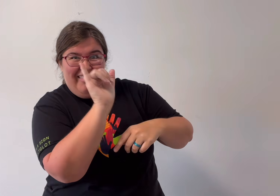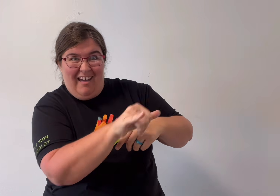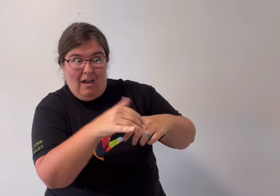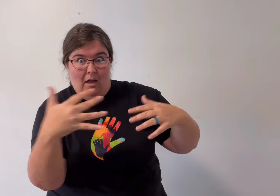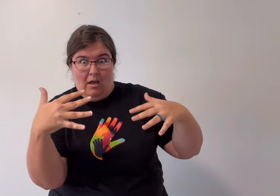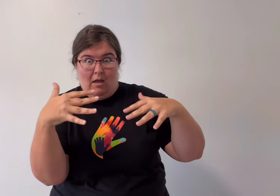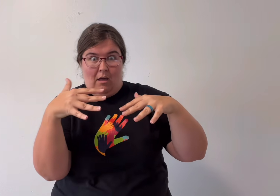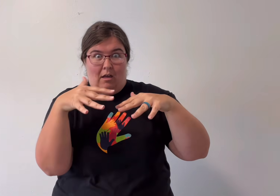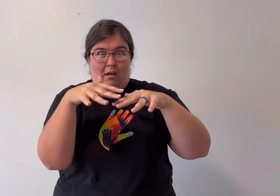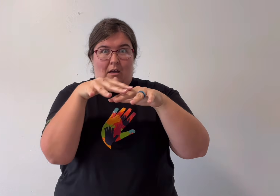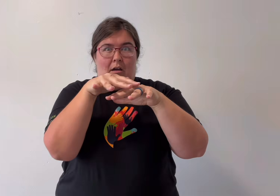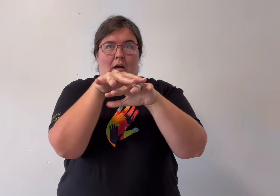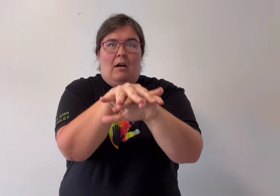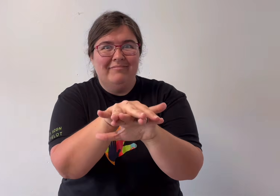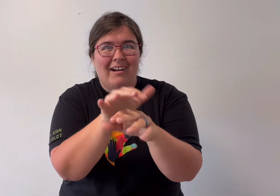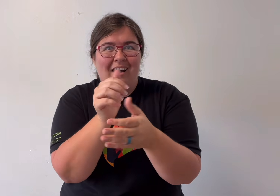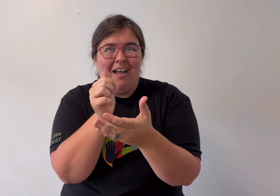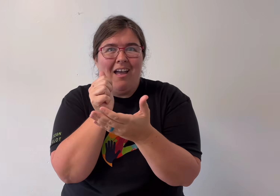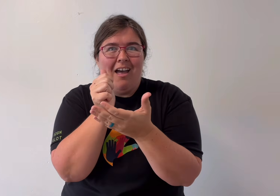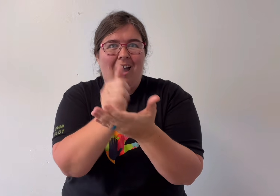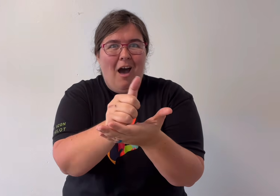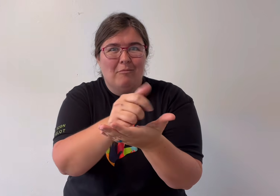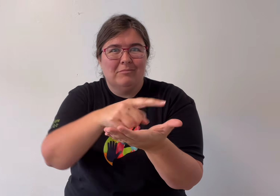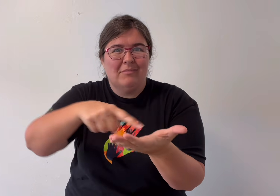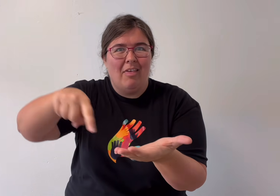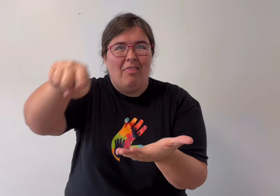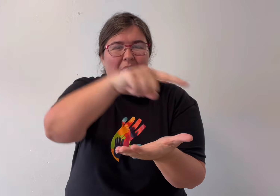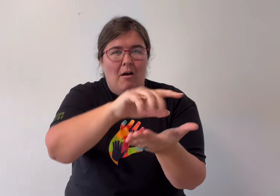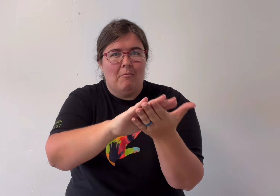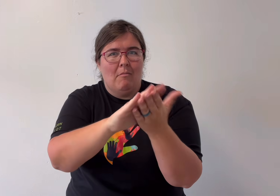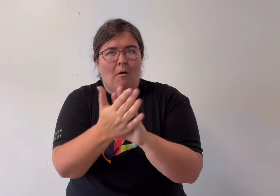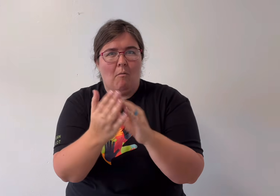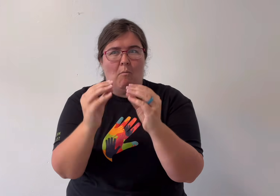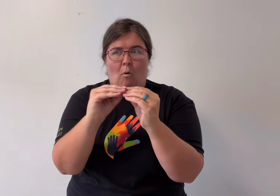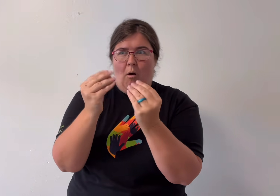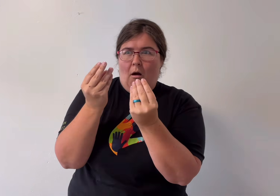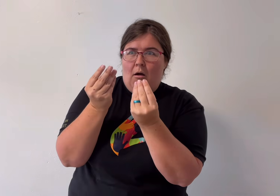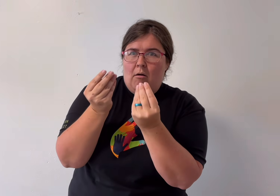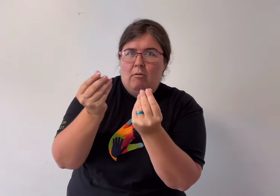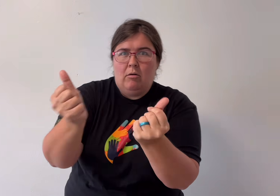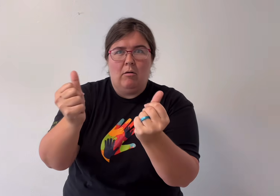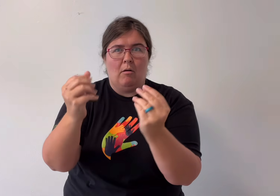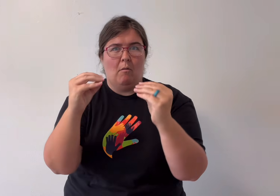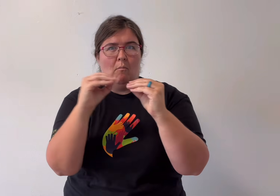English. And this allows for a more balanced merging of the two and helps them become more